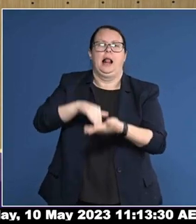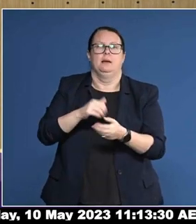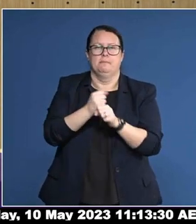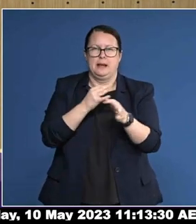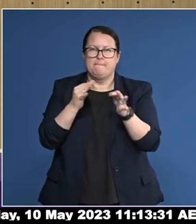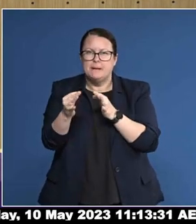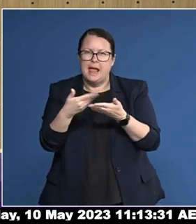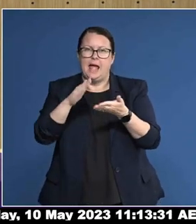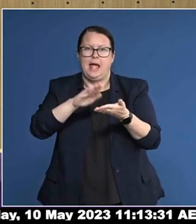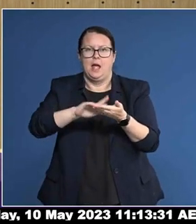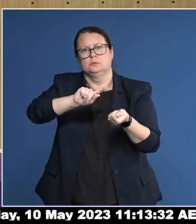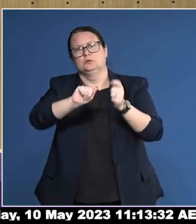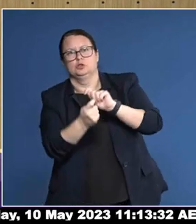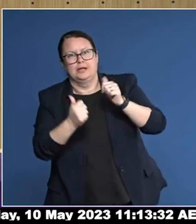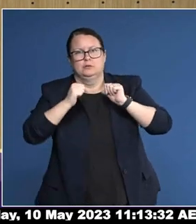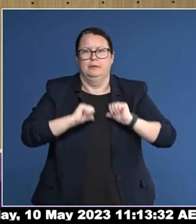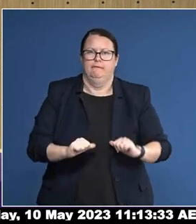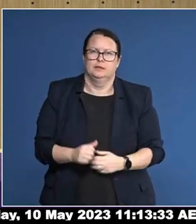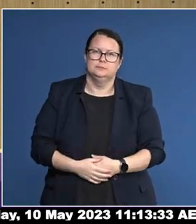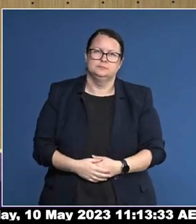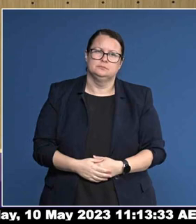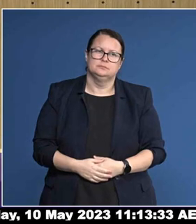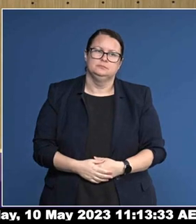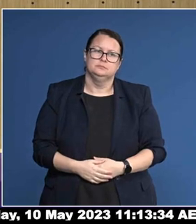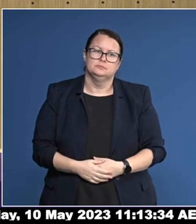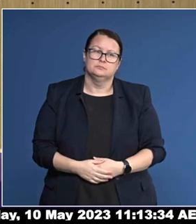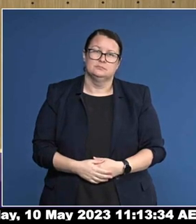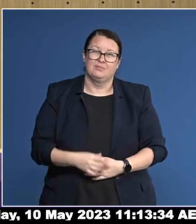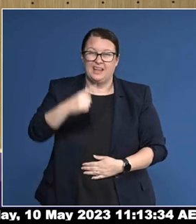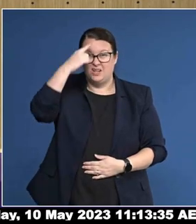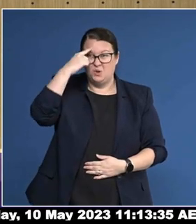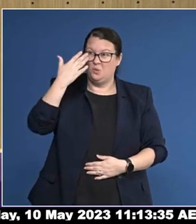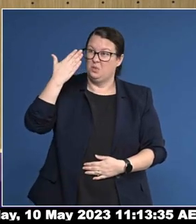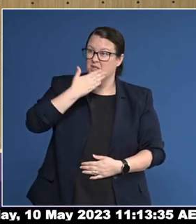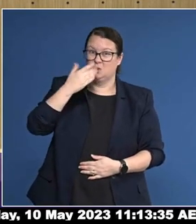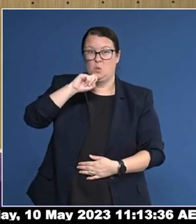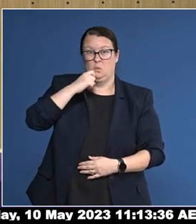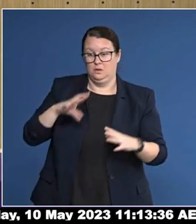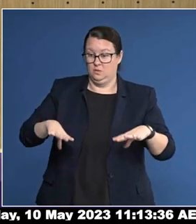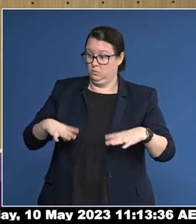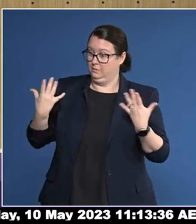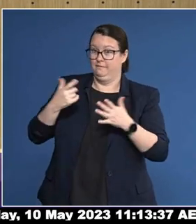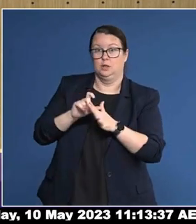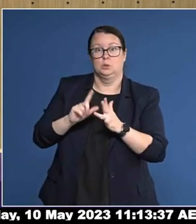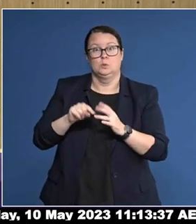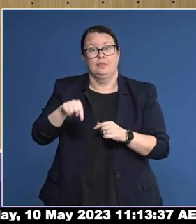And you were expecting School 2 to do that upon that report being received by the Autism Queensland OT?